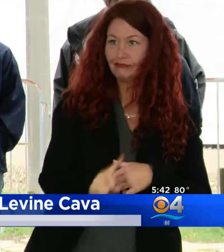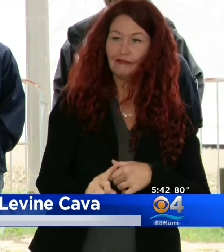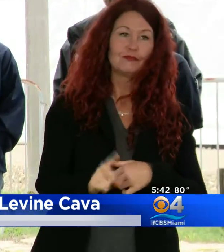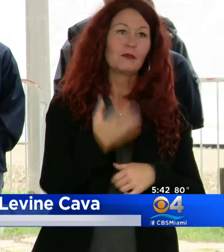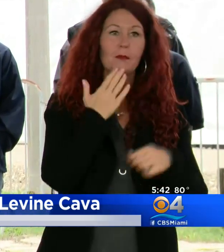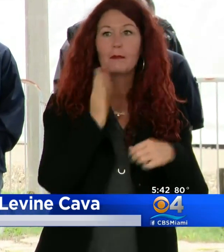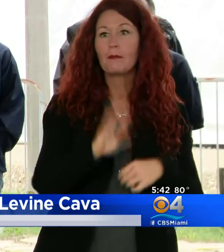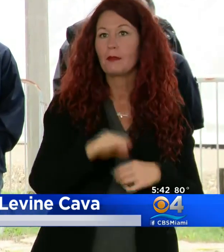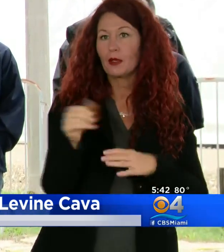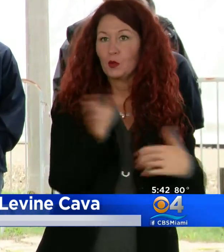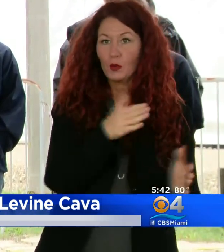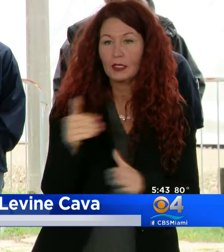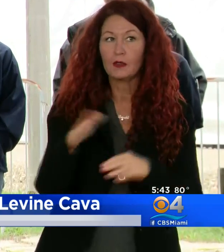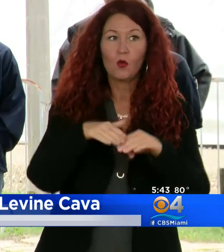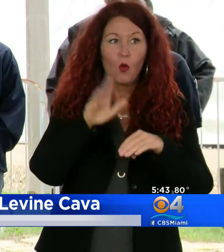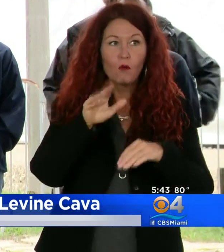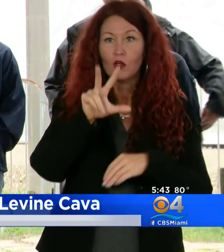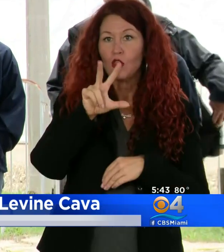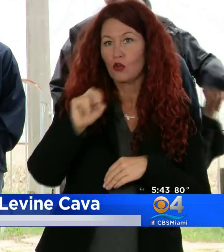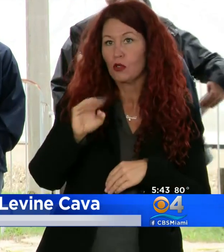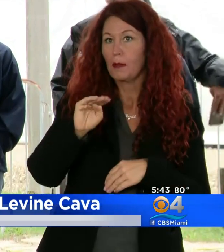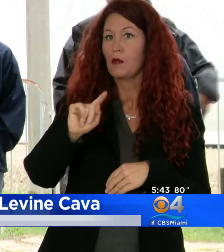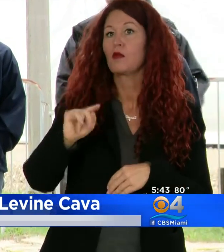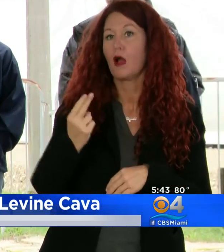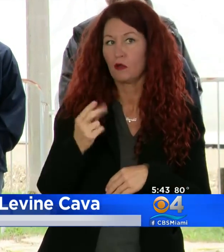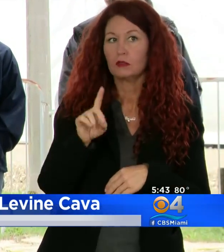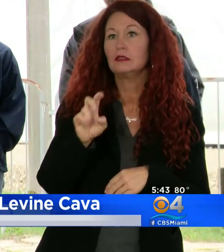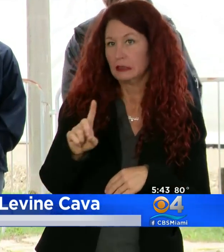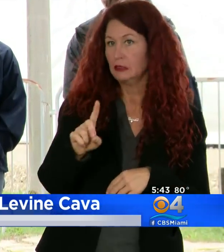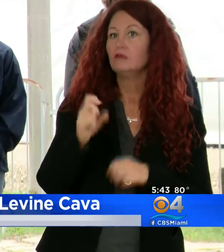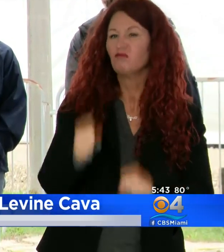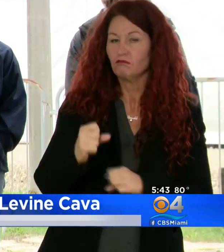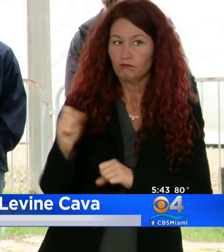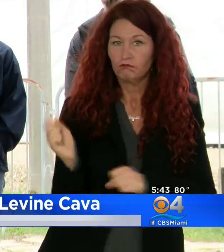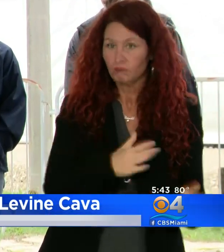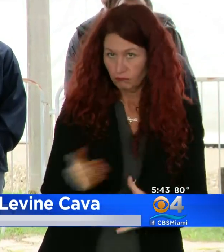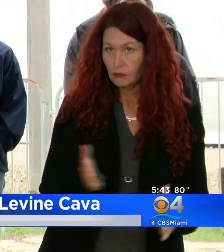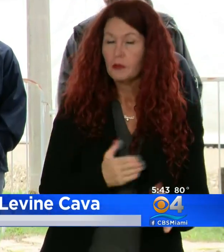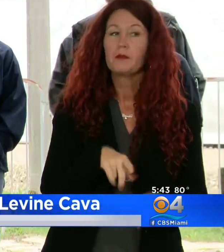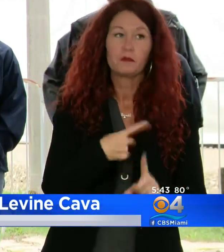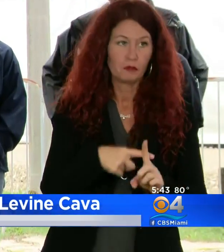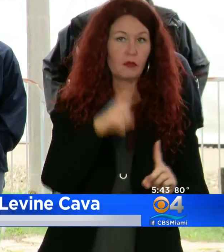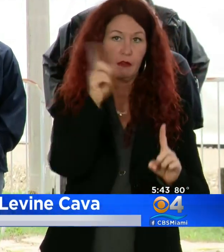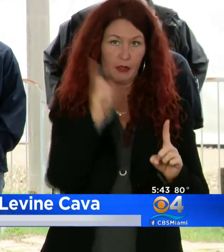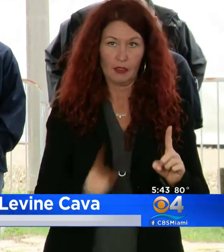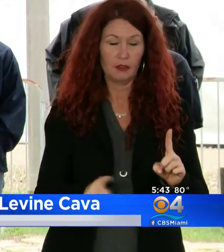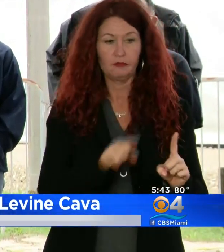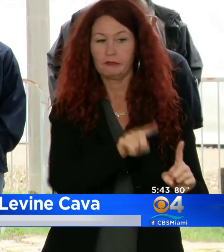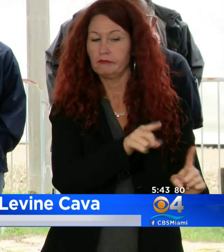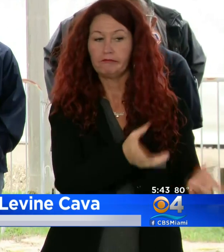THEY WERE FORCED TO PAUSE FOR A LITTLE BIT ABOUT TWO HOURS